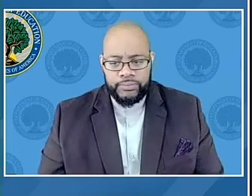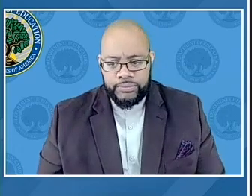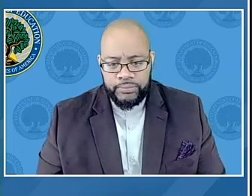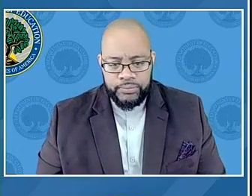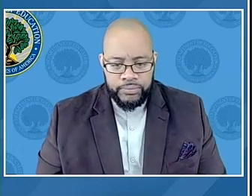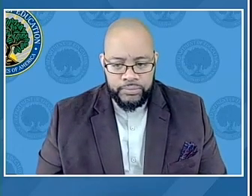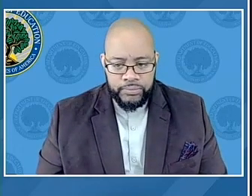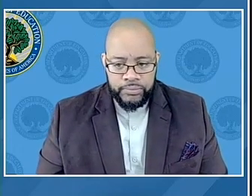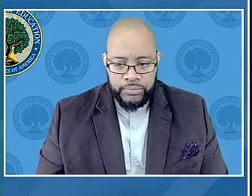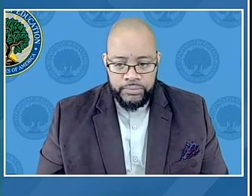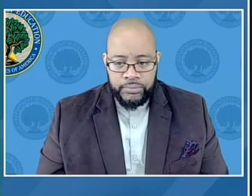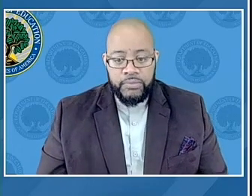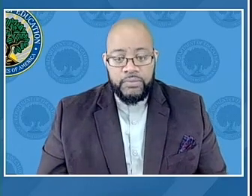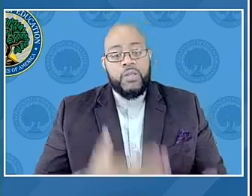Thank you, Richard. Kyra?